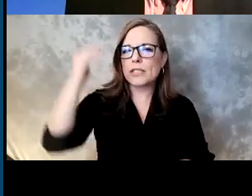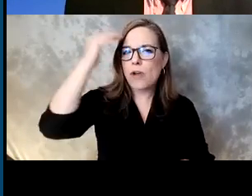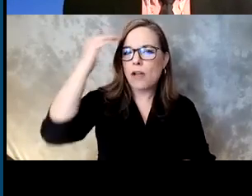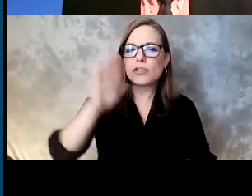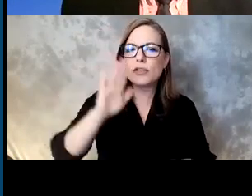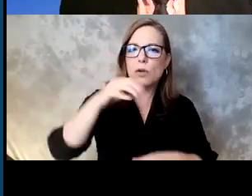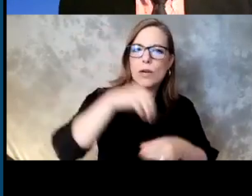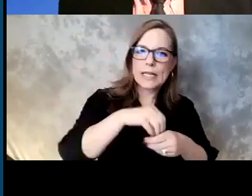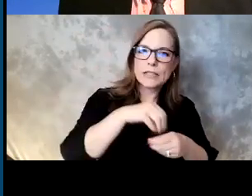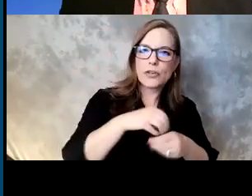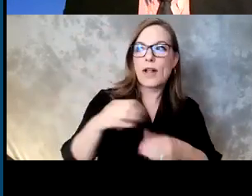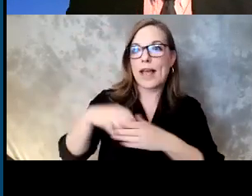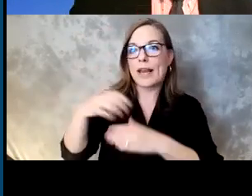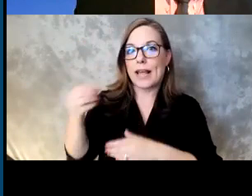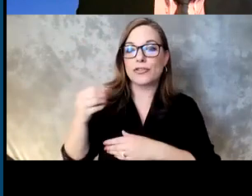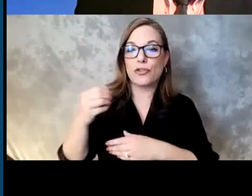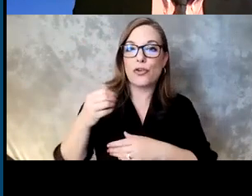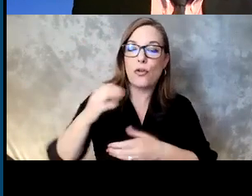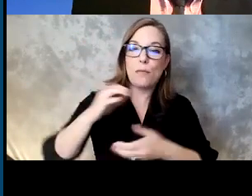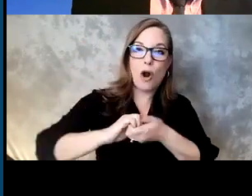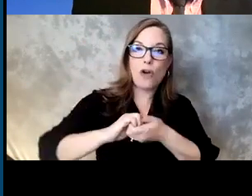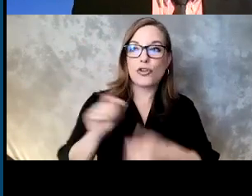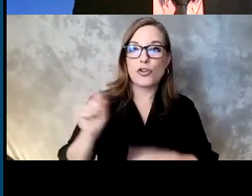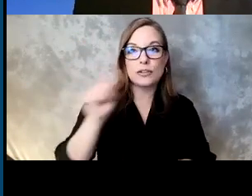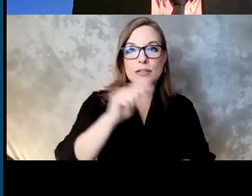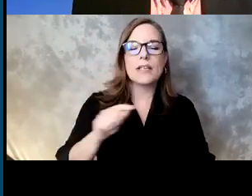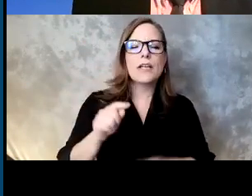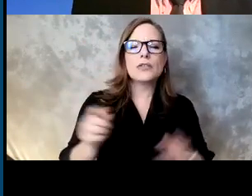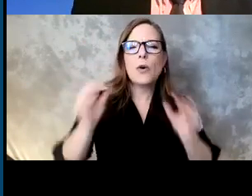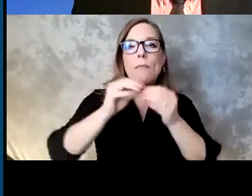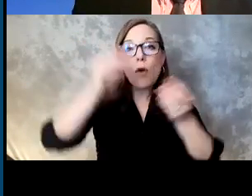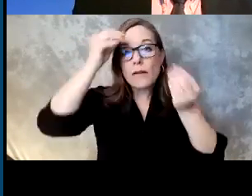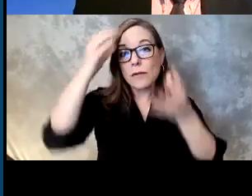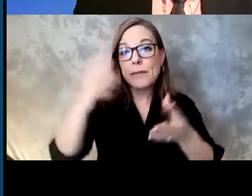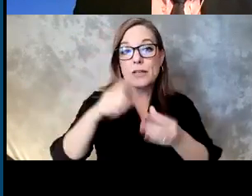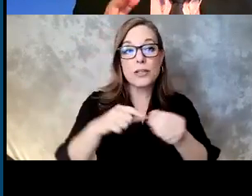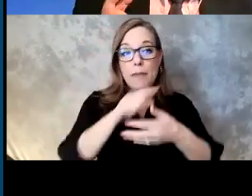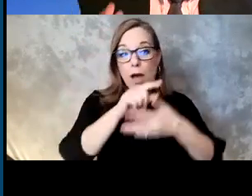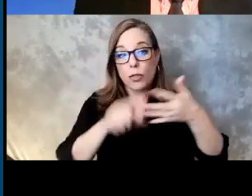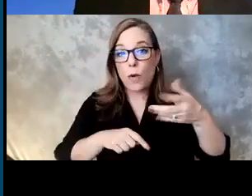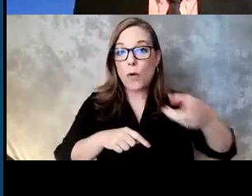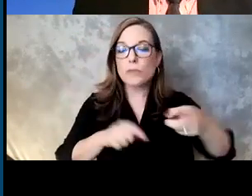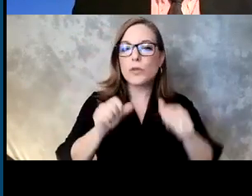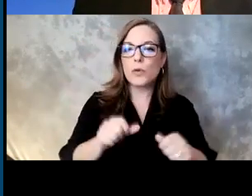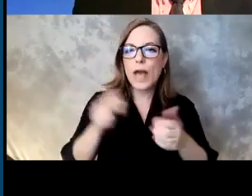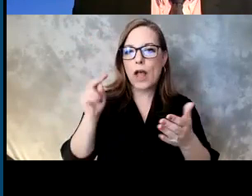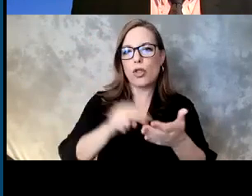partners. For more information on these funding opportunities you can refer to page 80 of